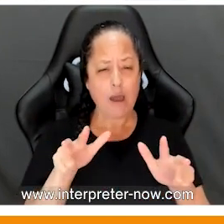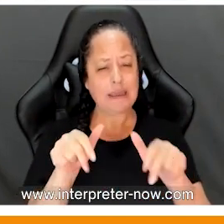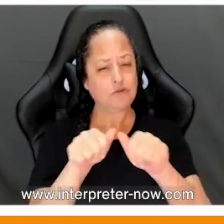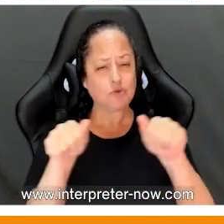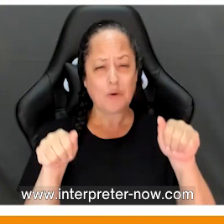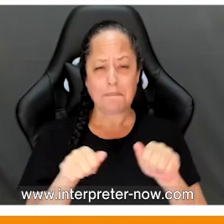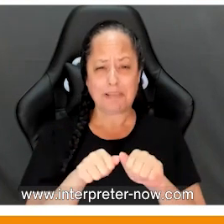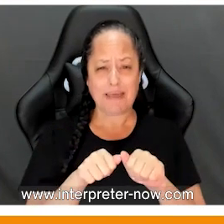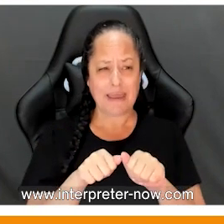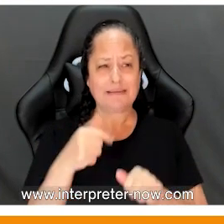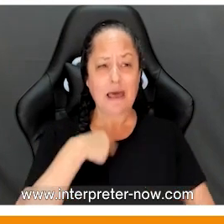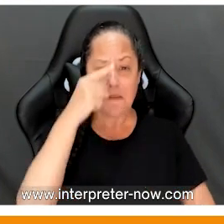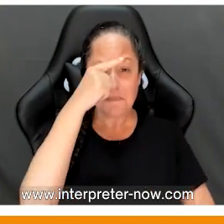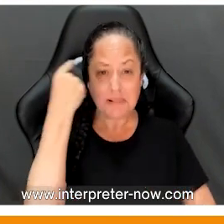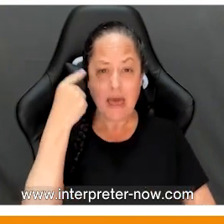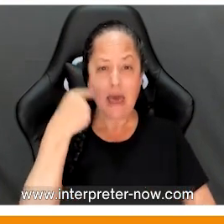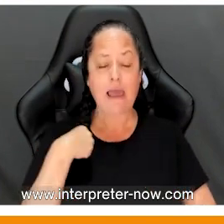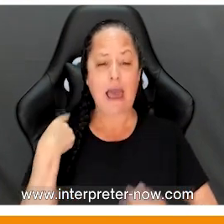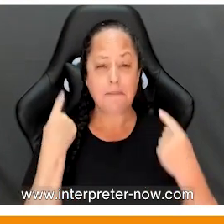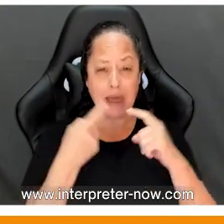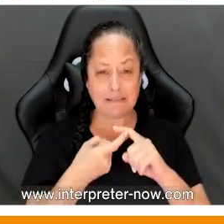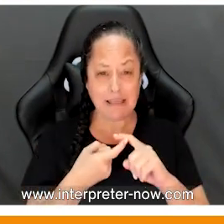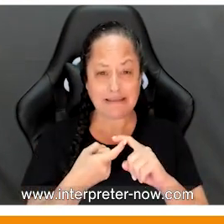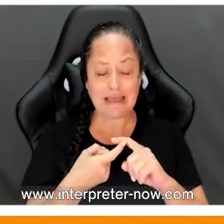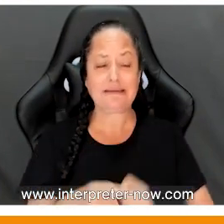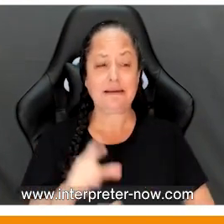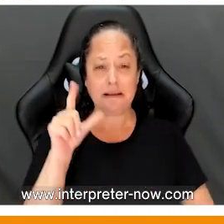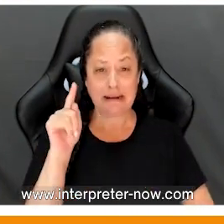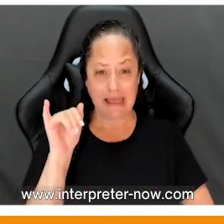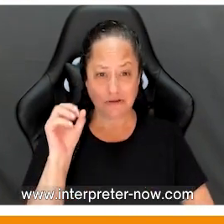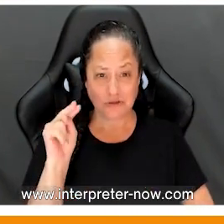Like I said, I'm Black, I'm Hispanic Latino.